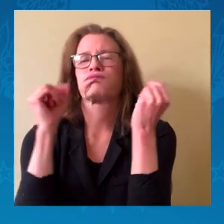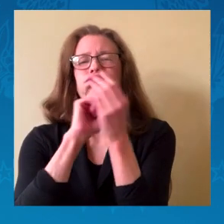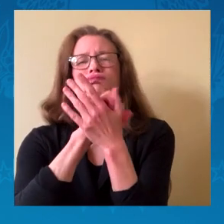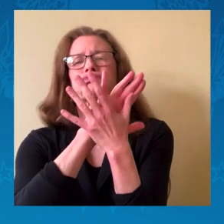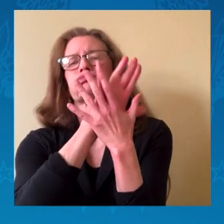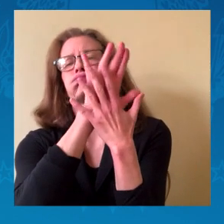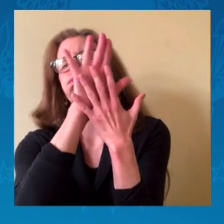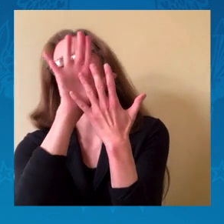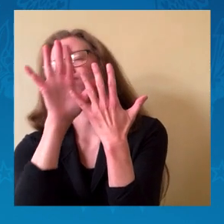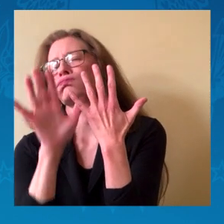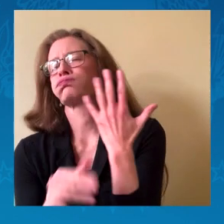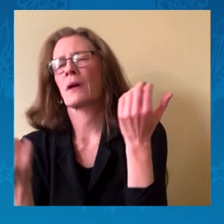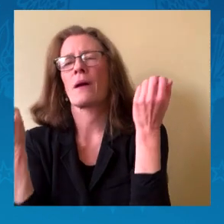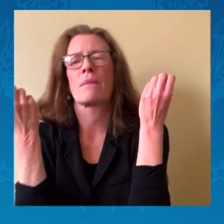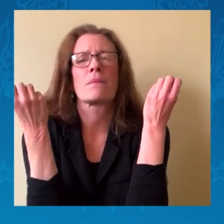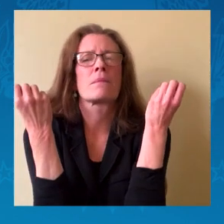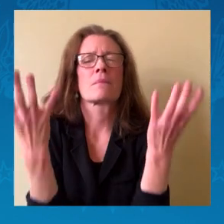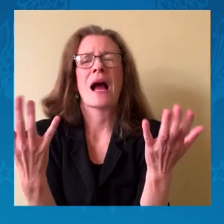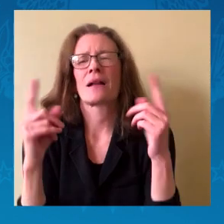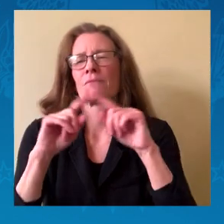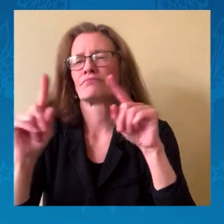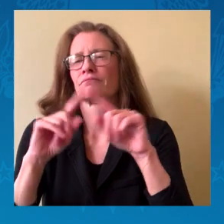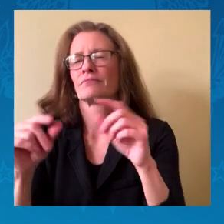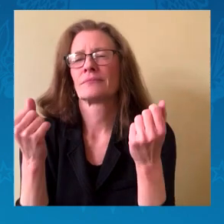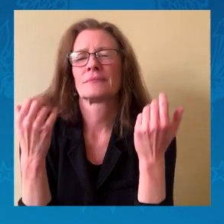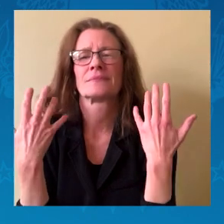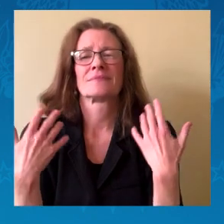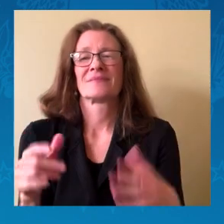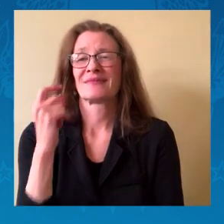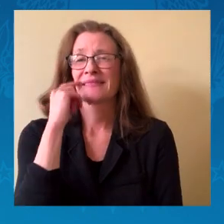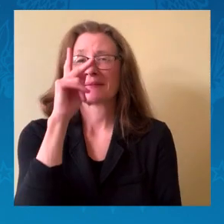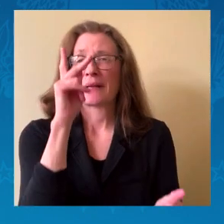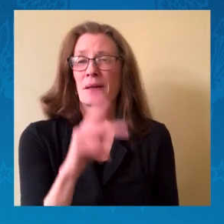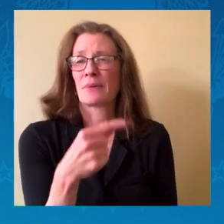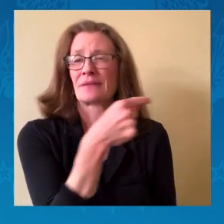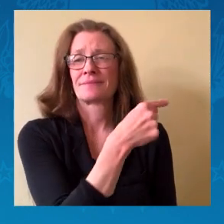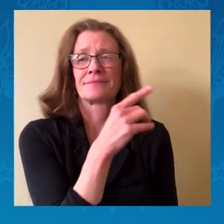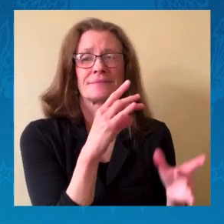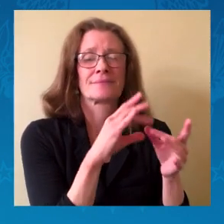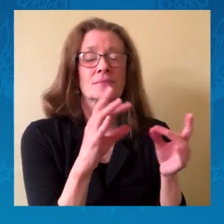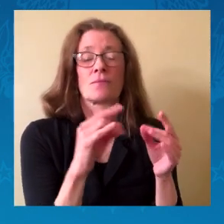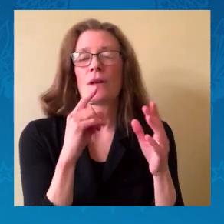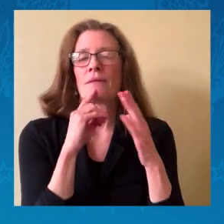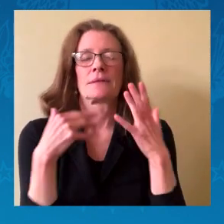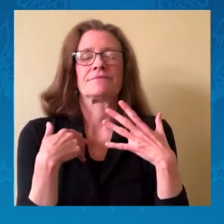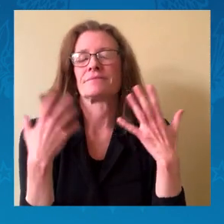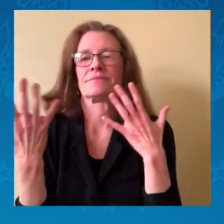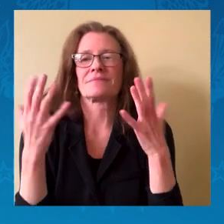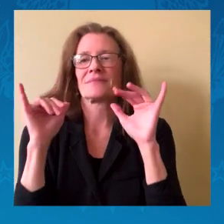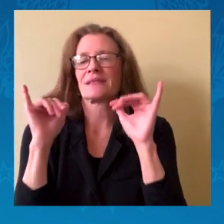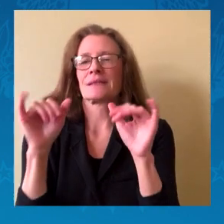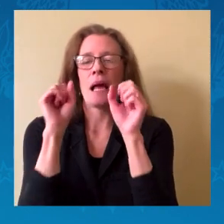to induce that sparkle in the eyes of our children and to let them know what we believe in them